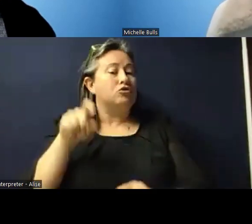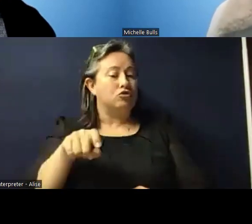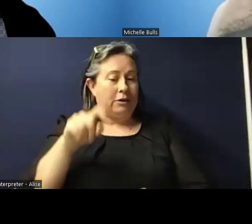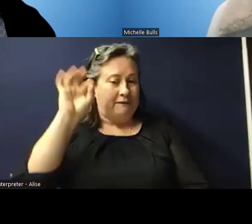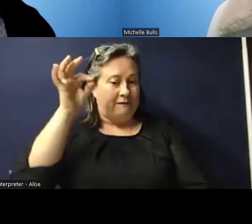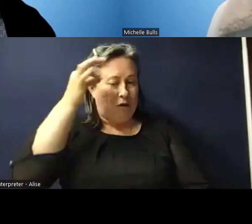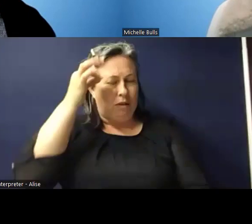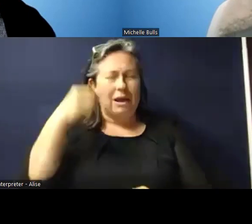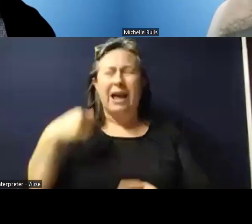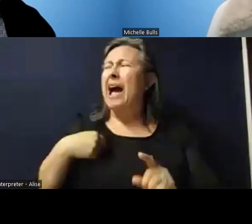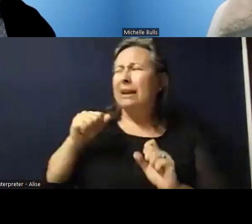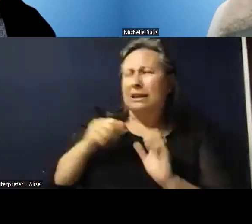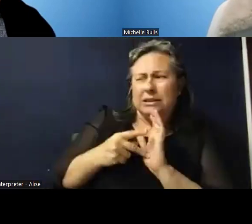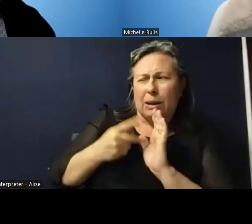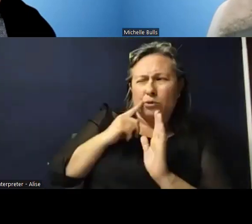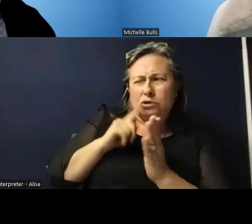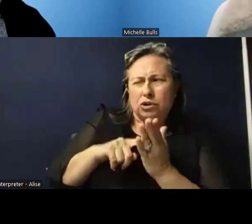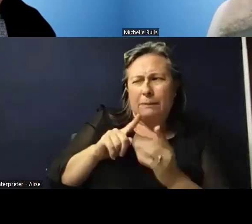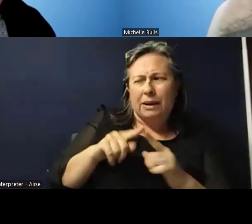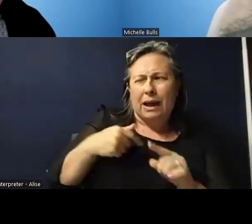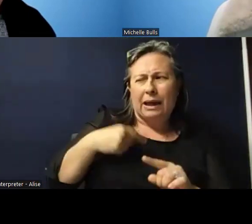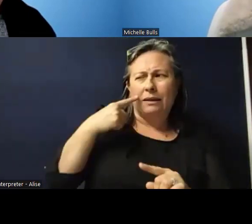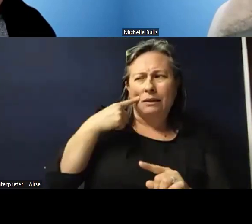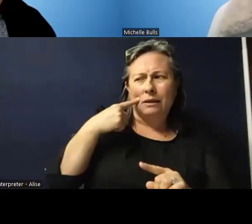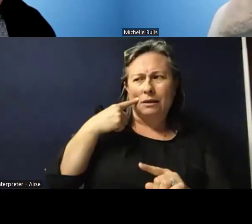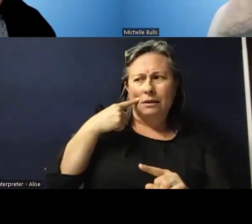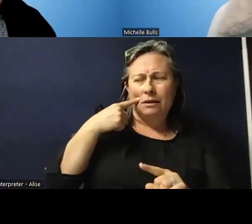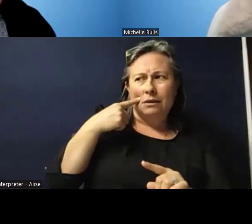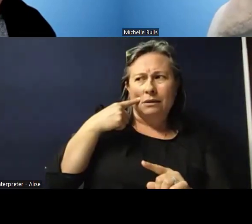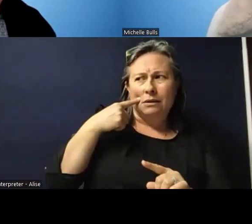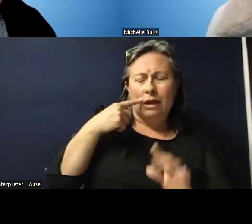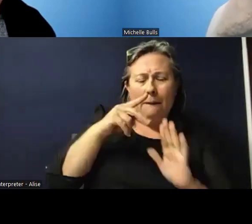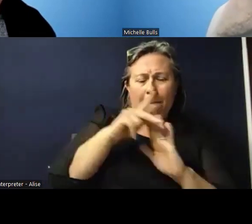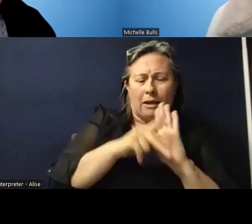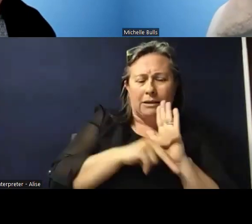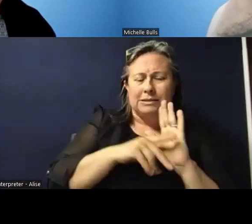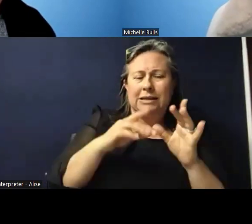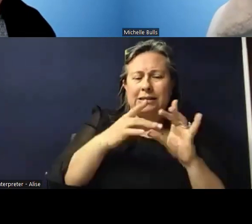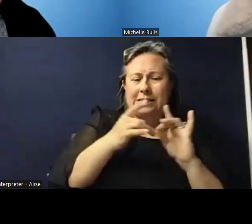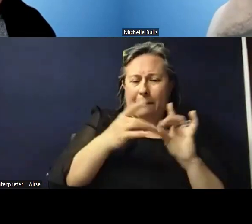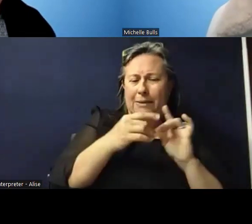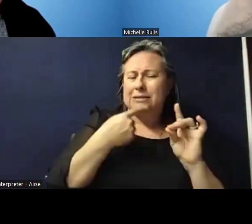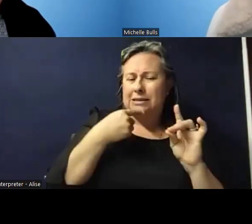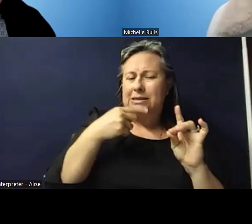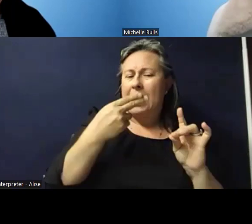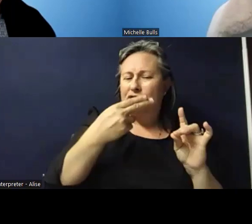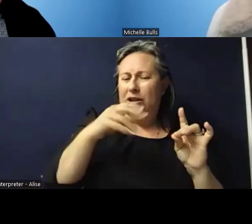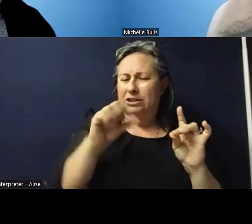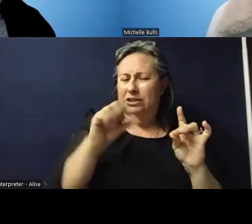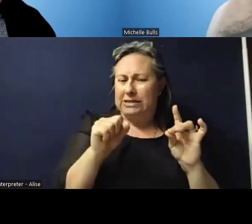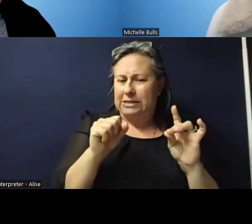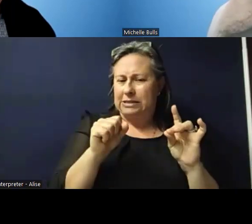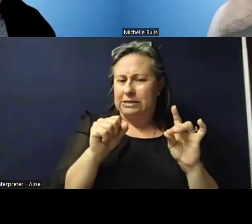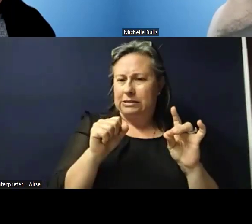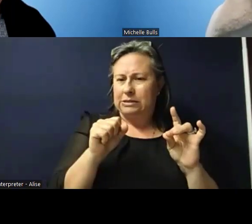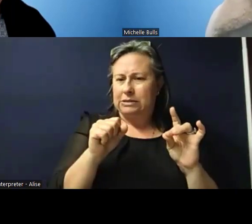Emily Linde: I can double-check, but I'm pretty sure that the policy statement says HHS funding. Michelle Bulls: It should be federal,